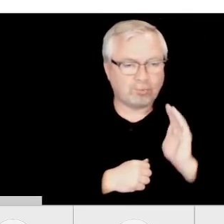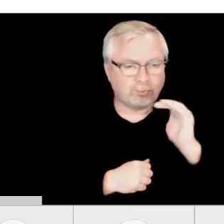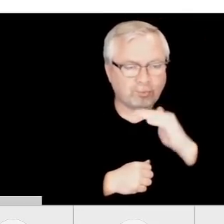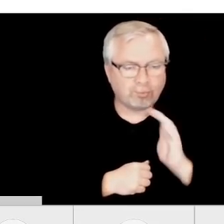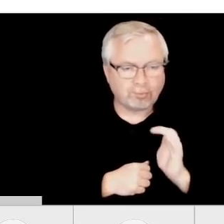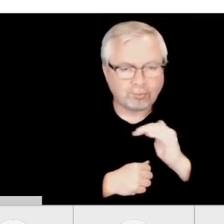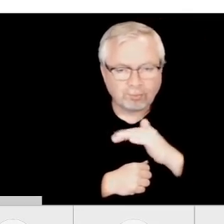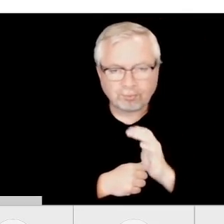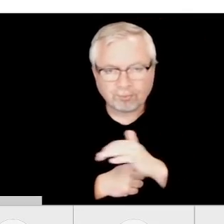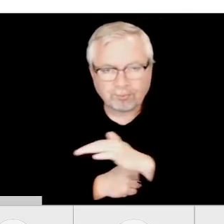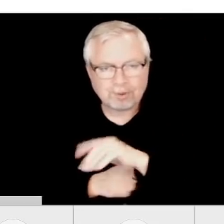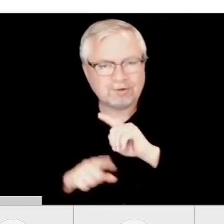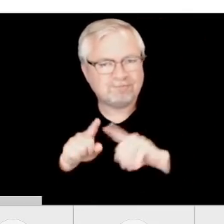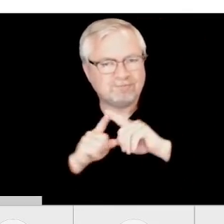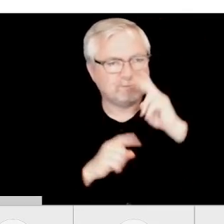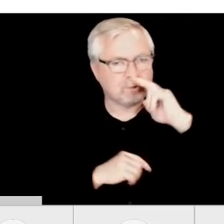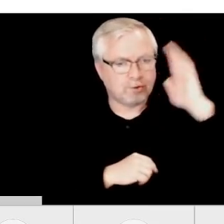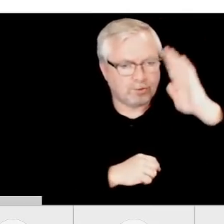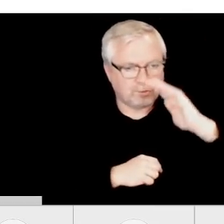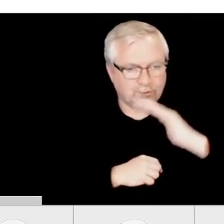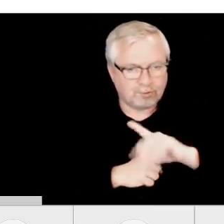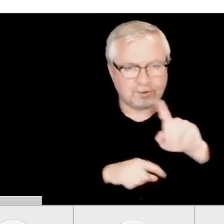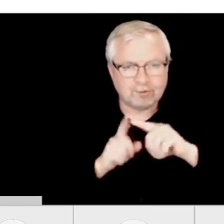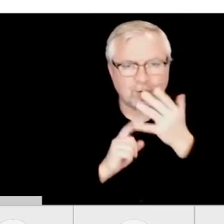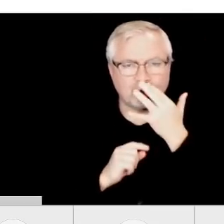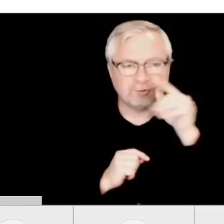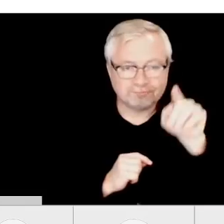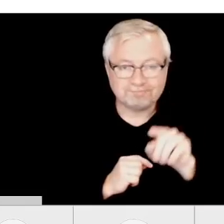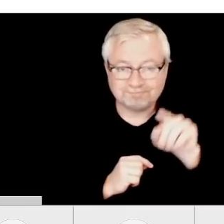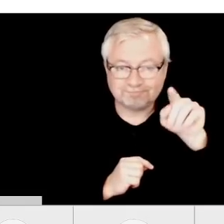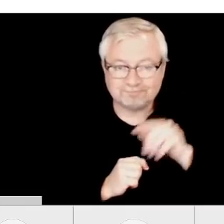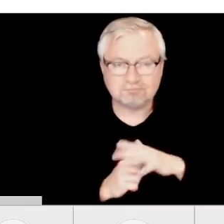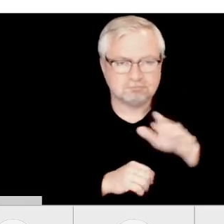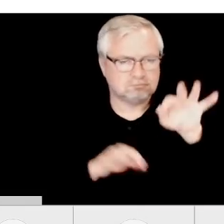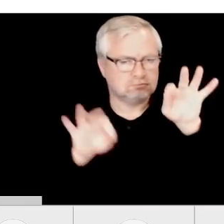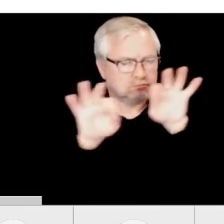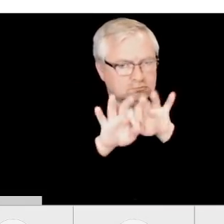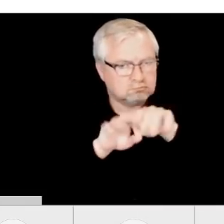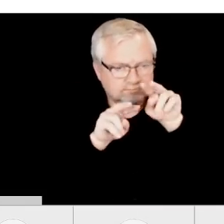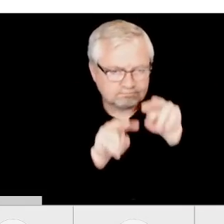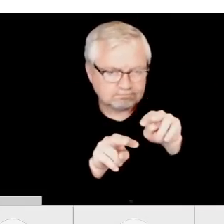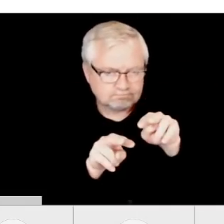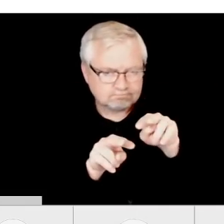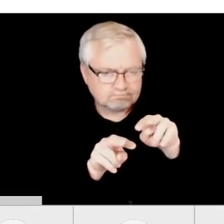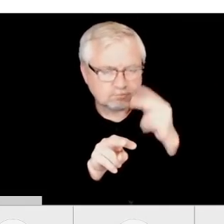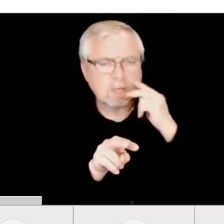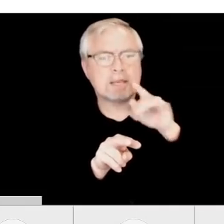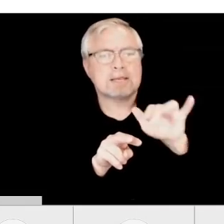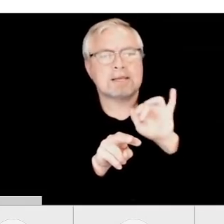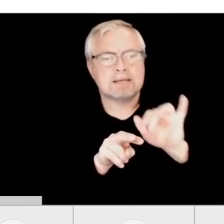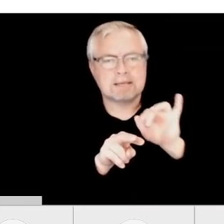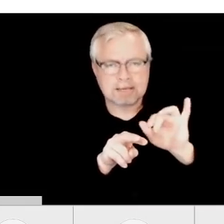So it's important to recognize that with even with that relatively lower